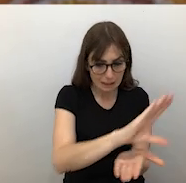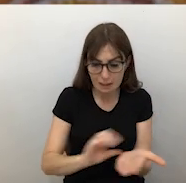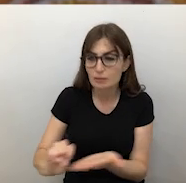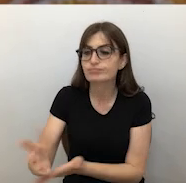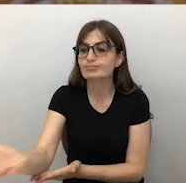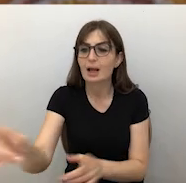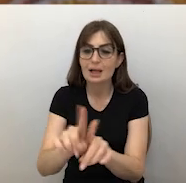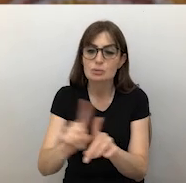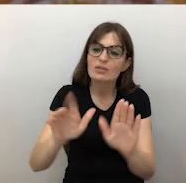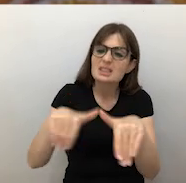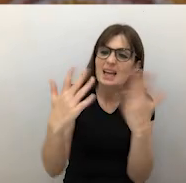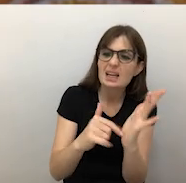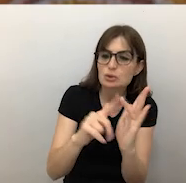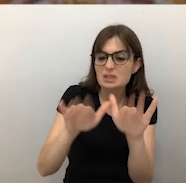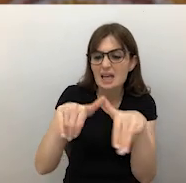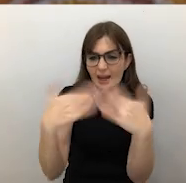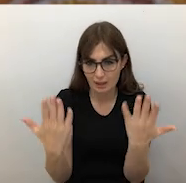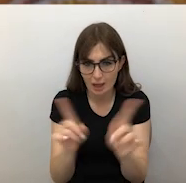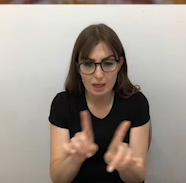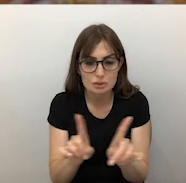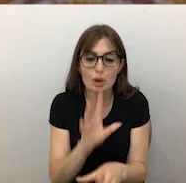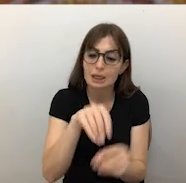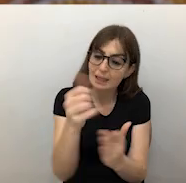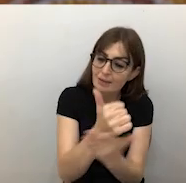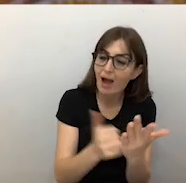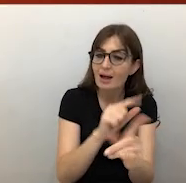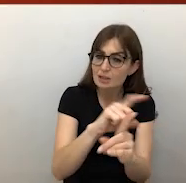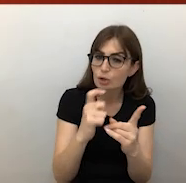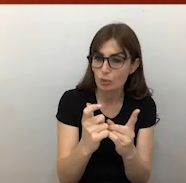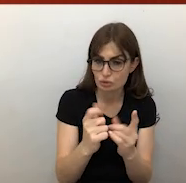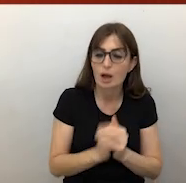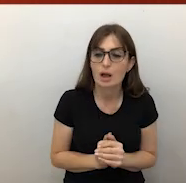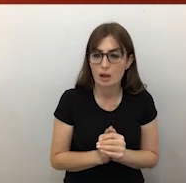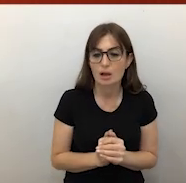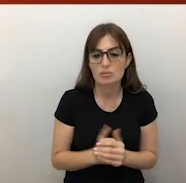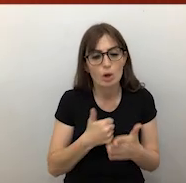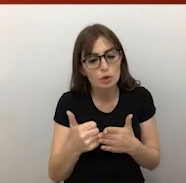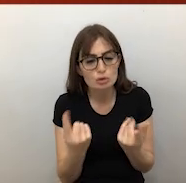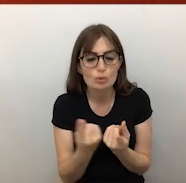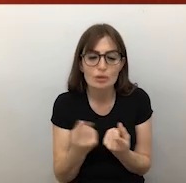and outflows relating to the day-to-day running of the organisation In the arts and cultural sector,